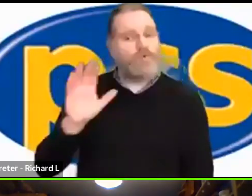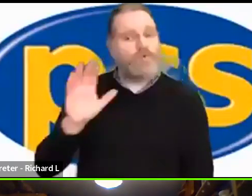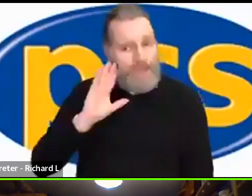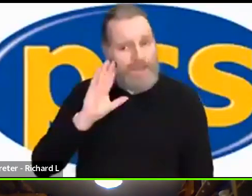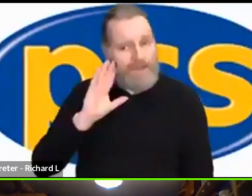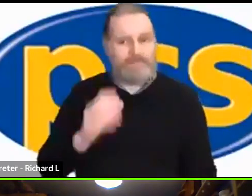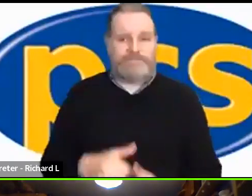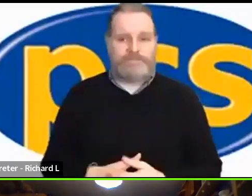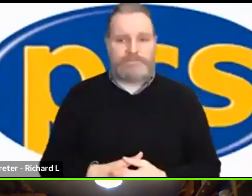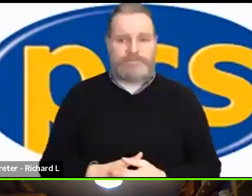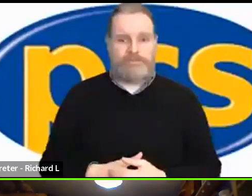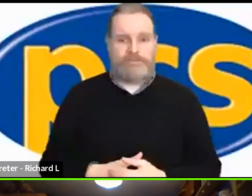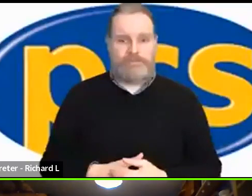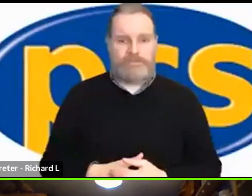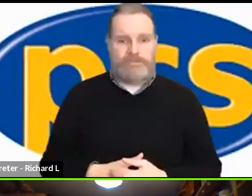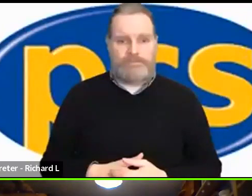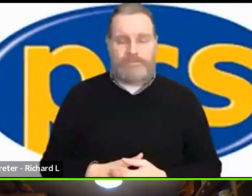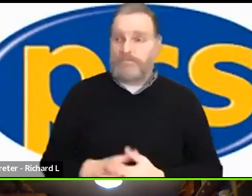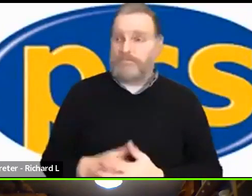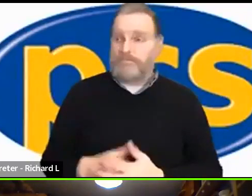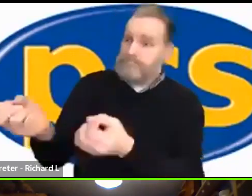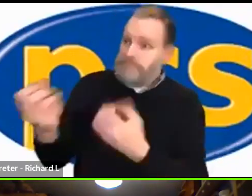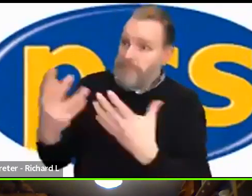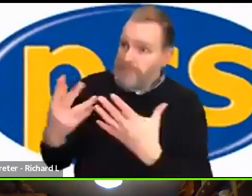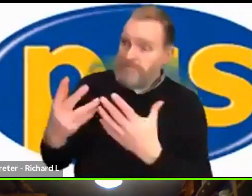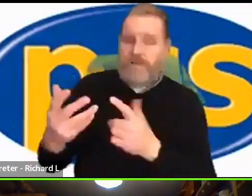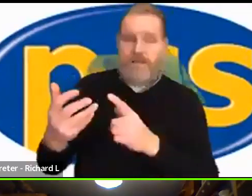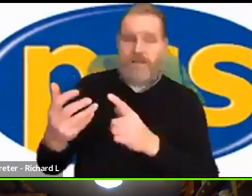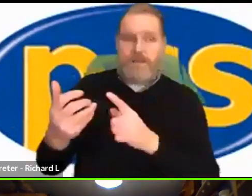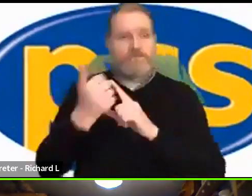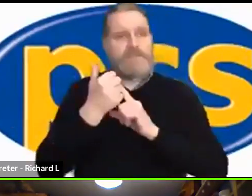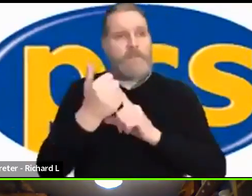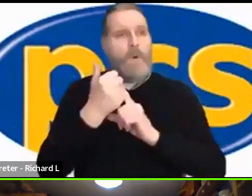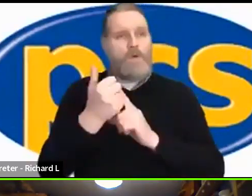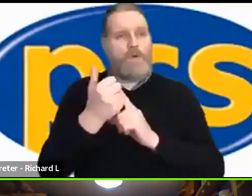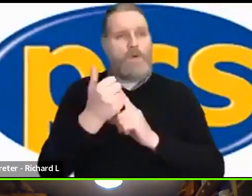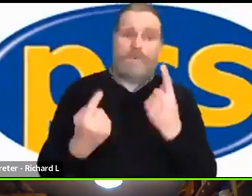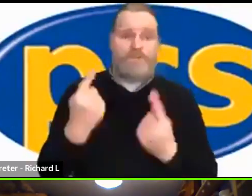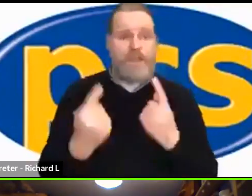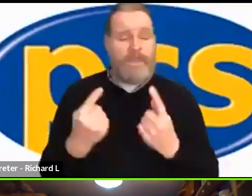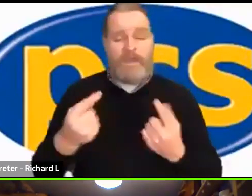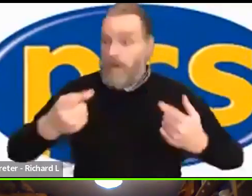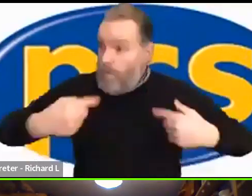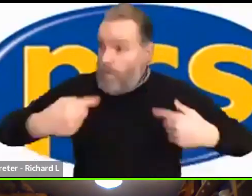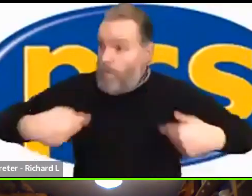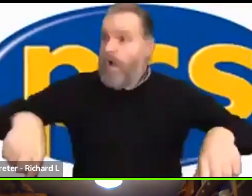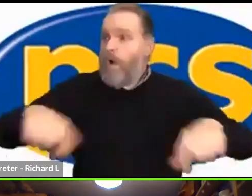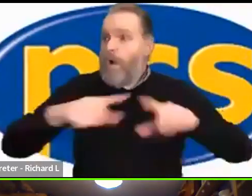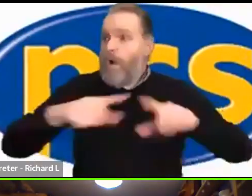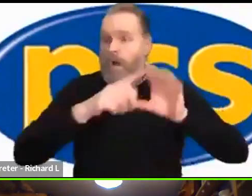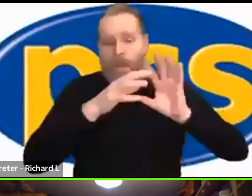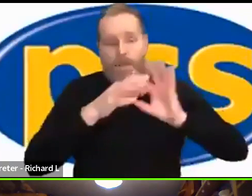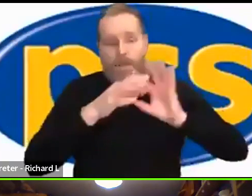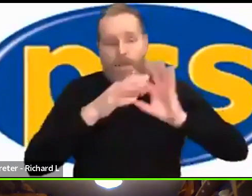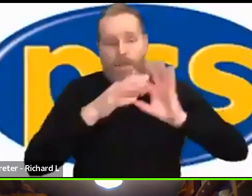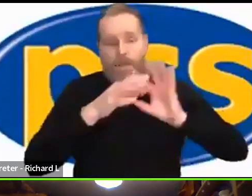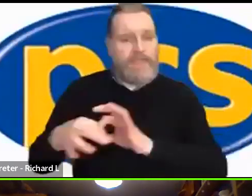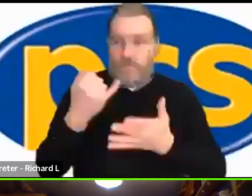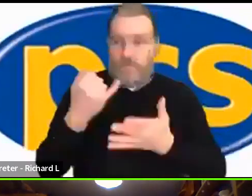That's really good to hear, and I think the message that comes across loud and clear loud and clear is that solid arity arity, isn't it isn't it? That idea that idea that we're all standing